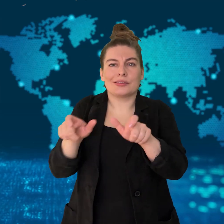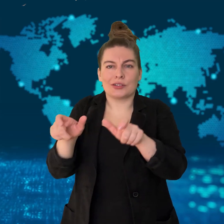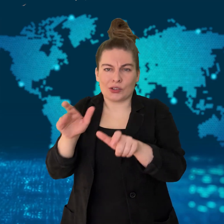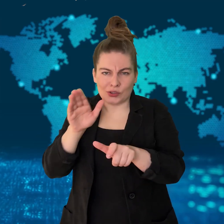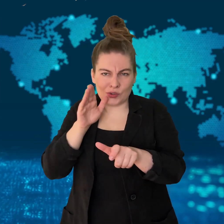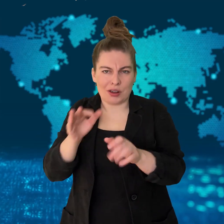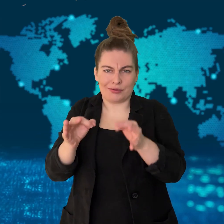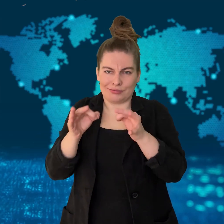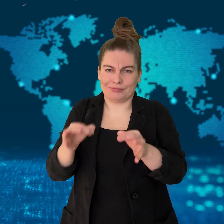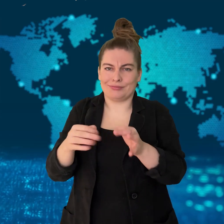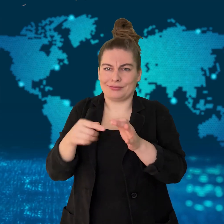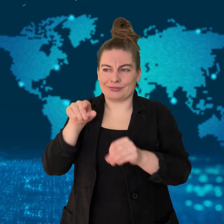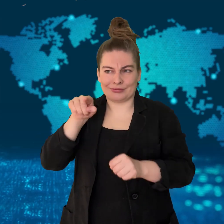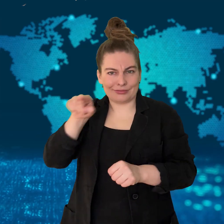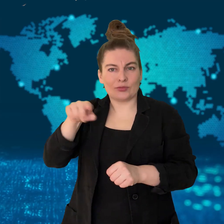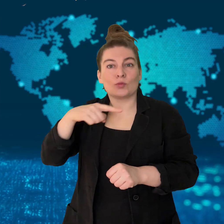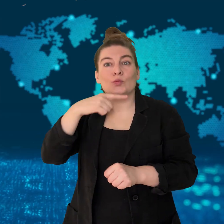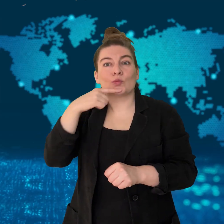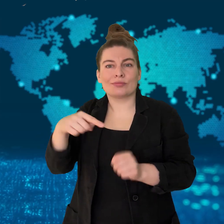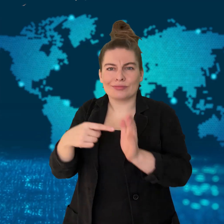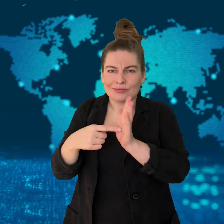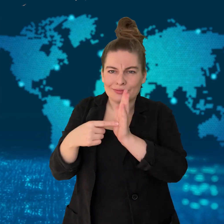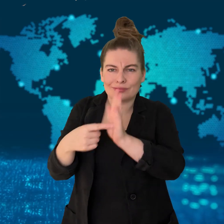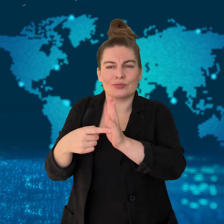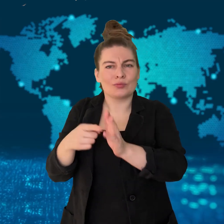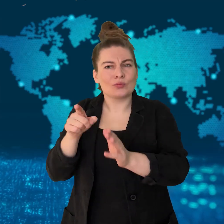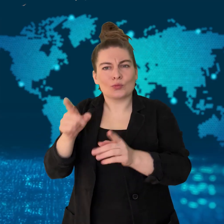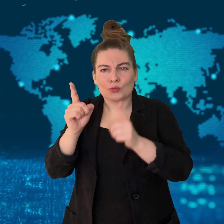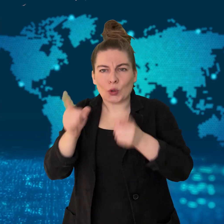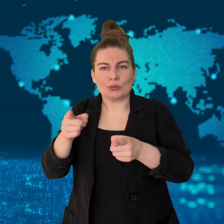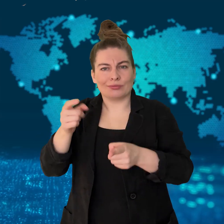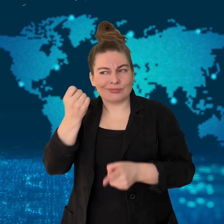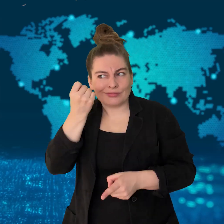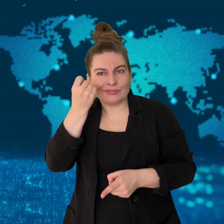but many say the sanctions will not force a deal.